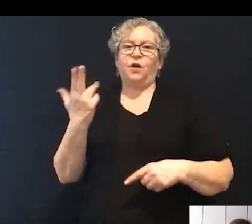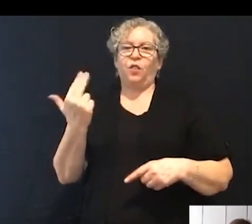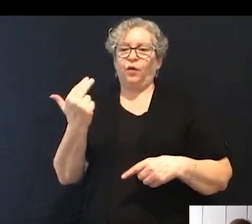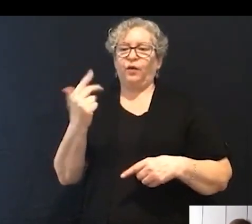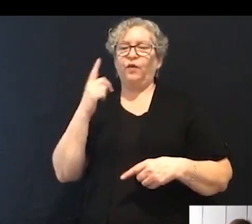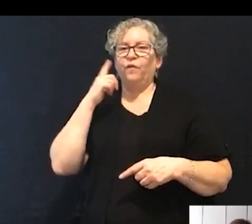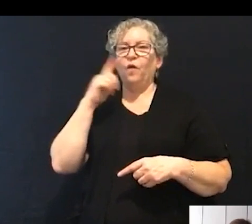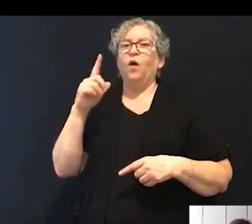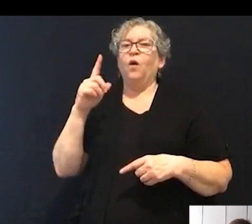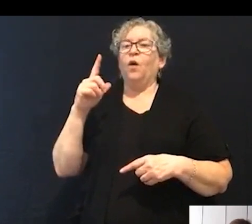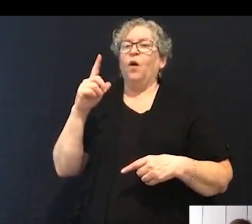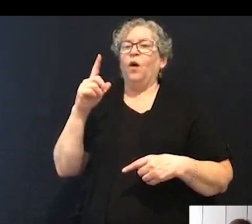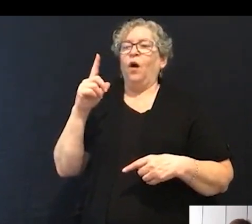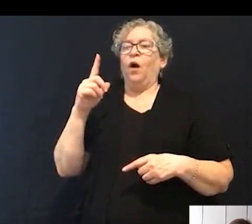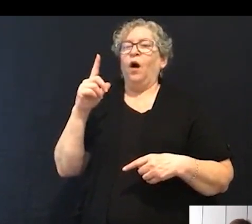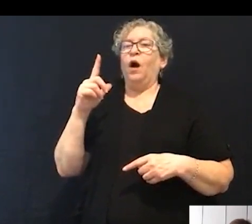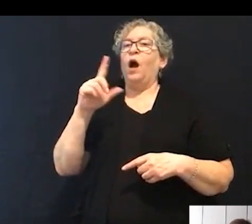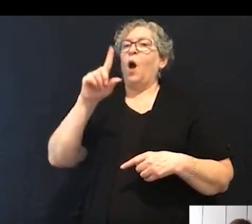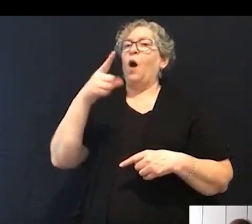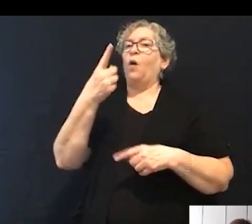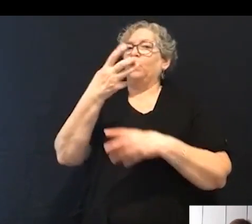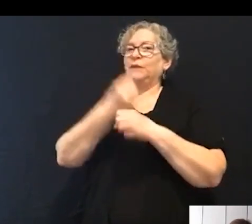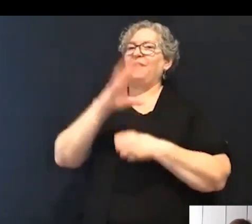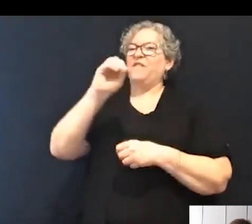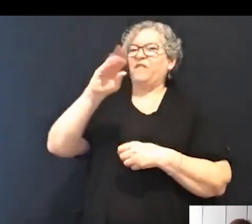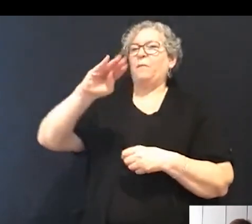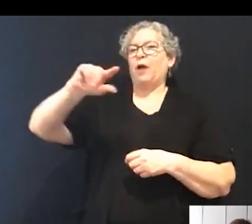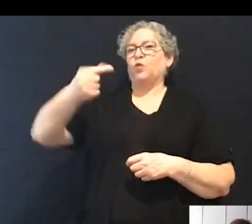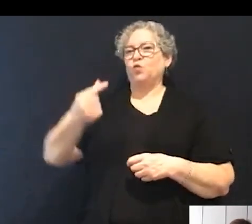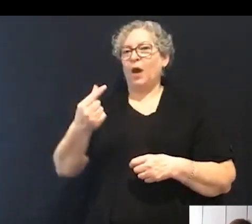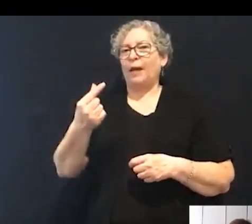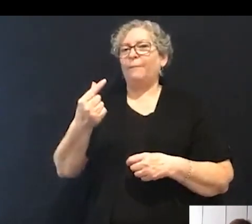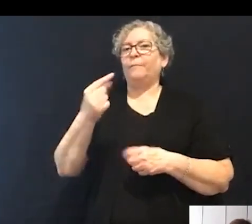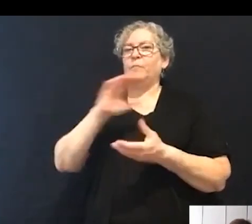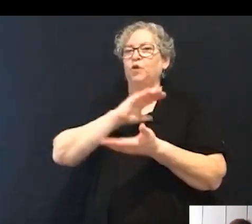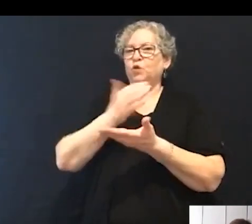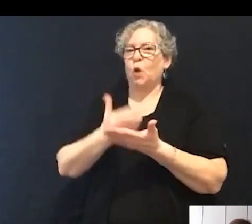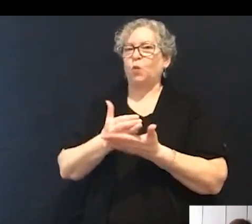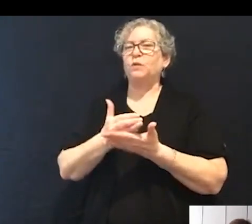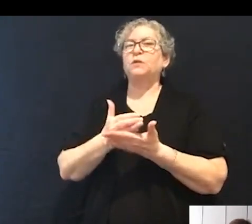and only received the 50 microgram dose and was followed up for nine months.